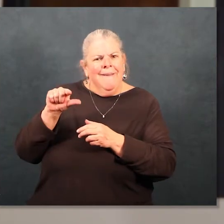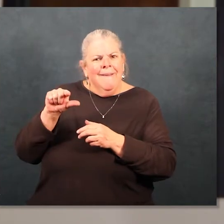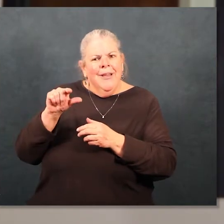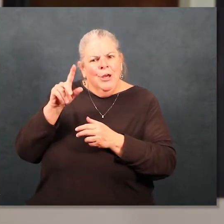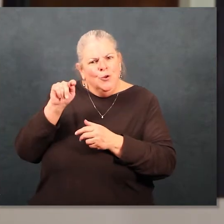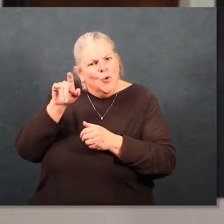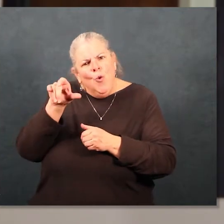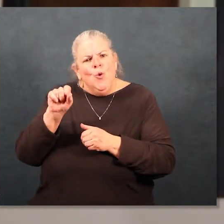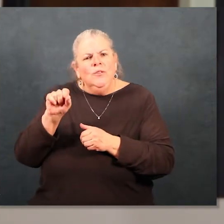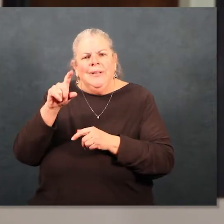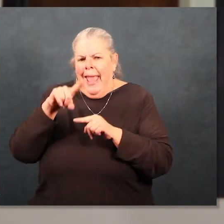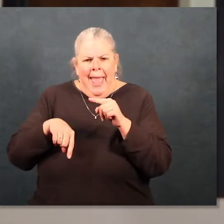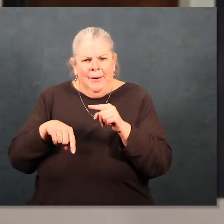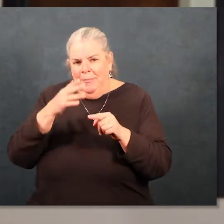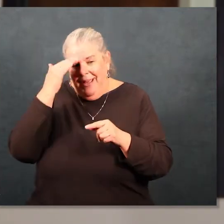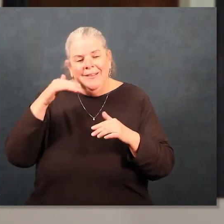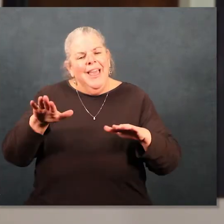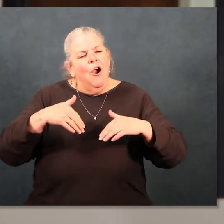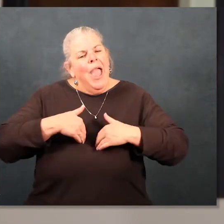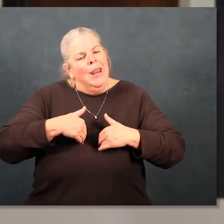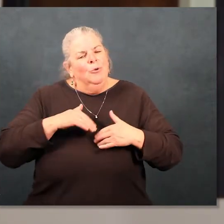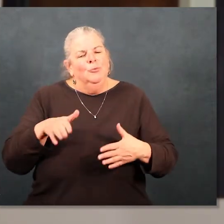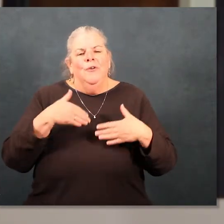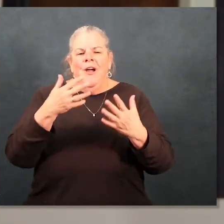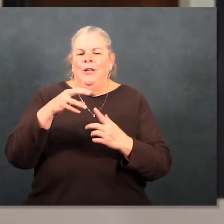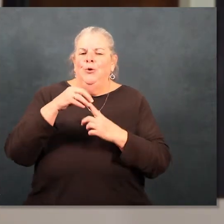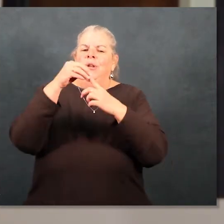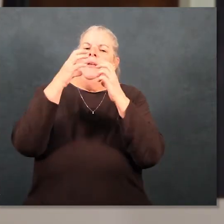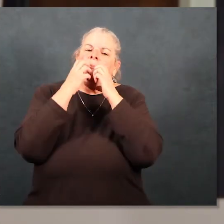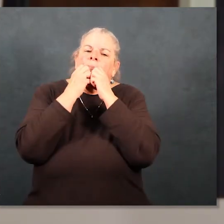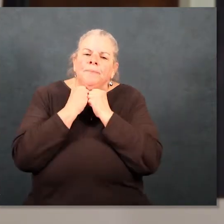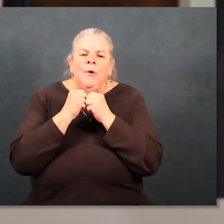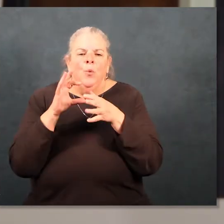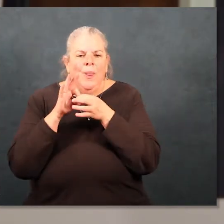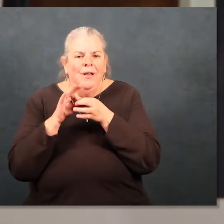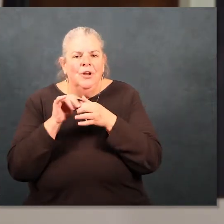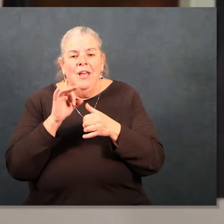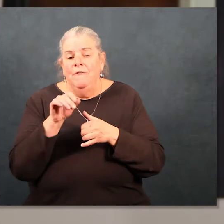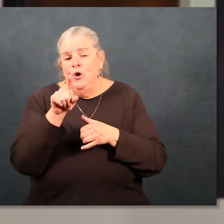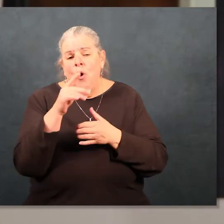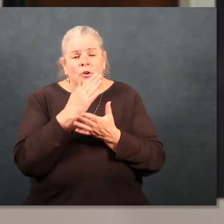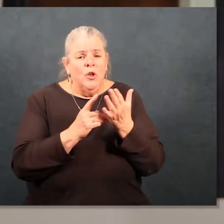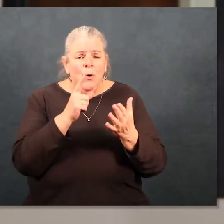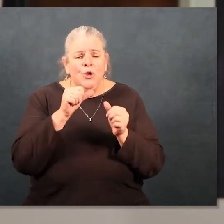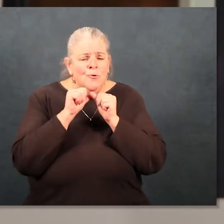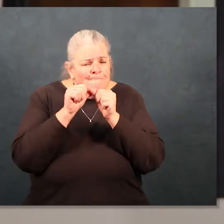and they provide that unique relationship. So if you're somebody who has ongoing stress in your life